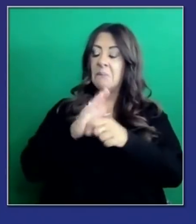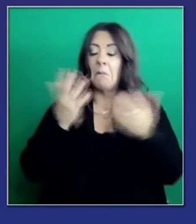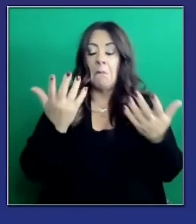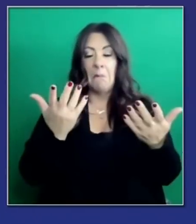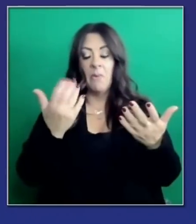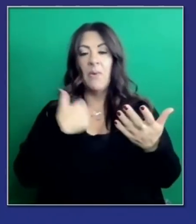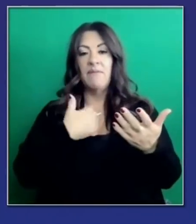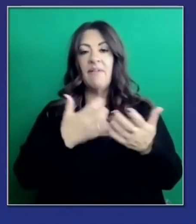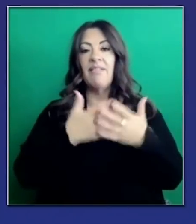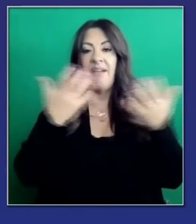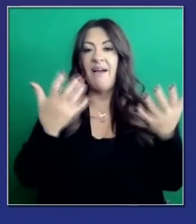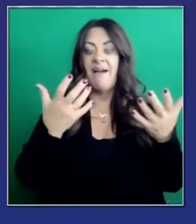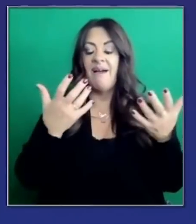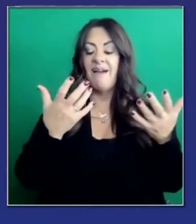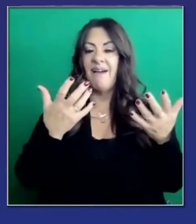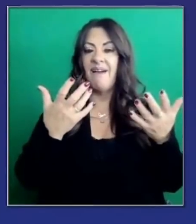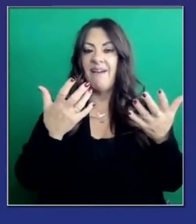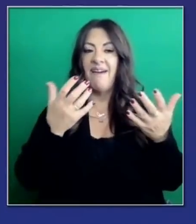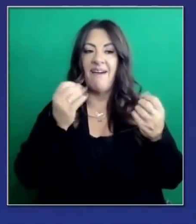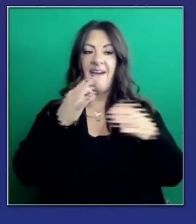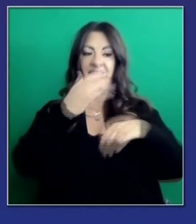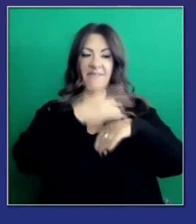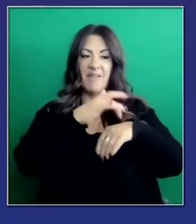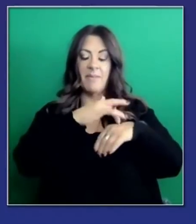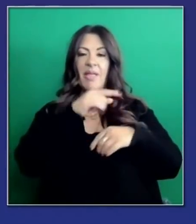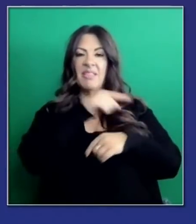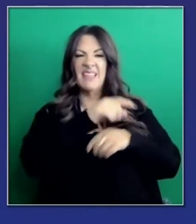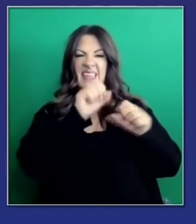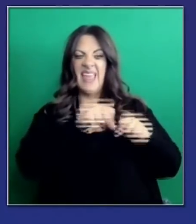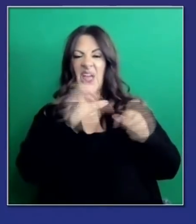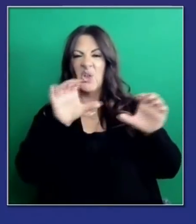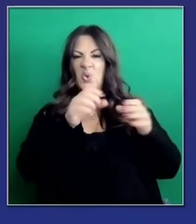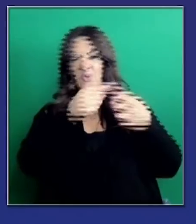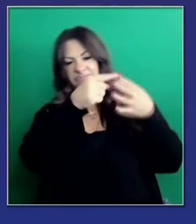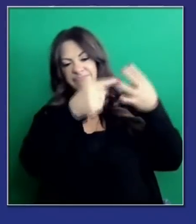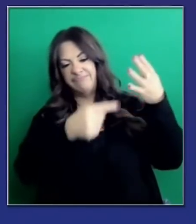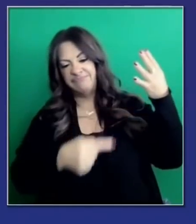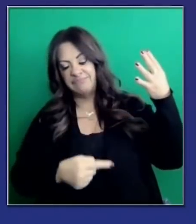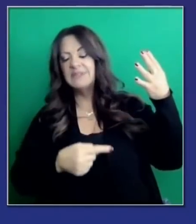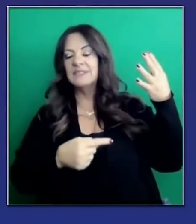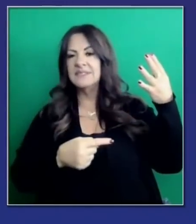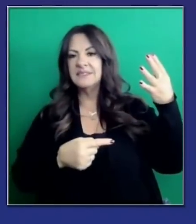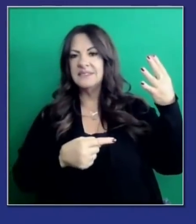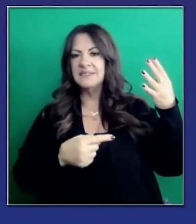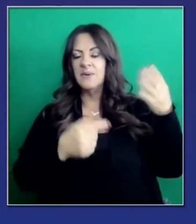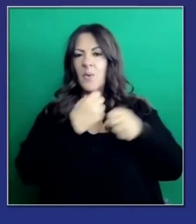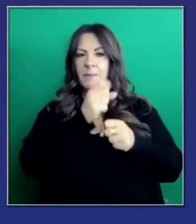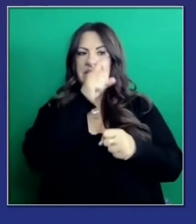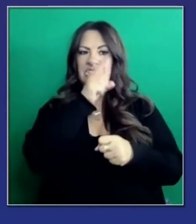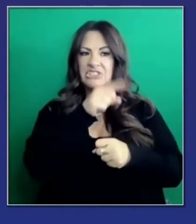WE WANT TO MAKE SURE WE GET THIS UP.